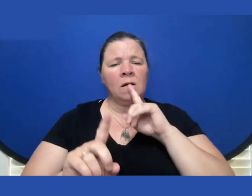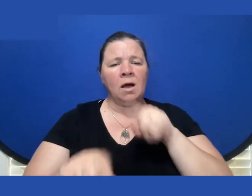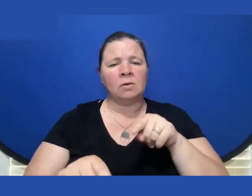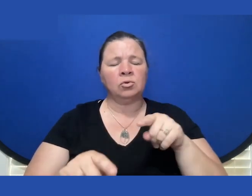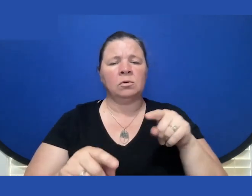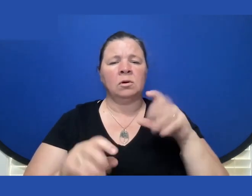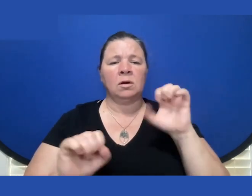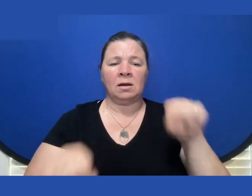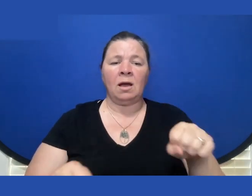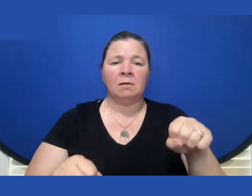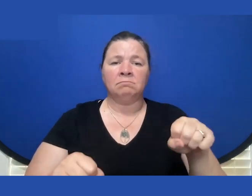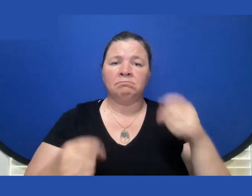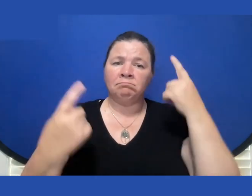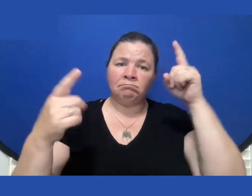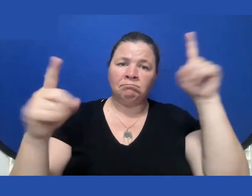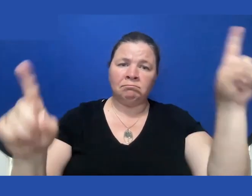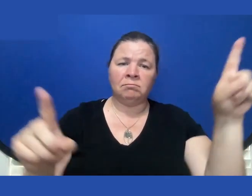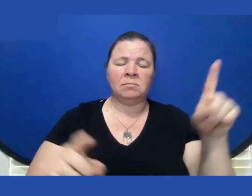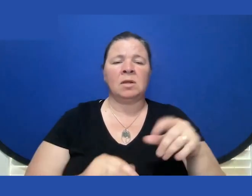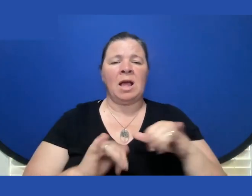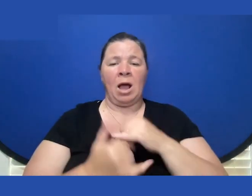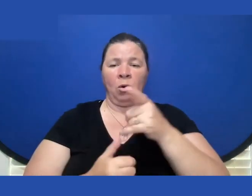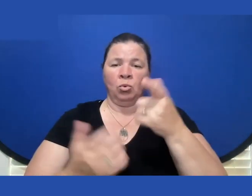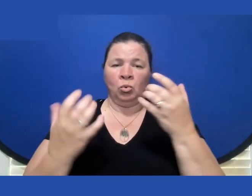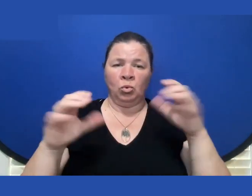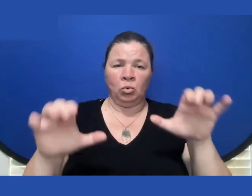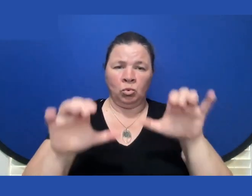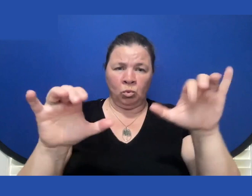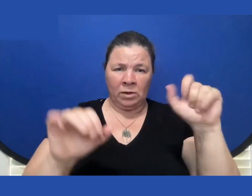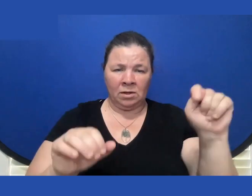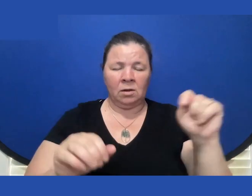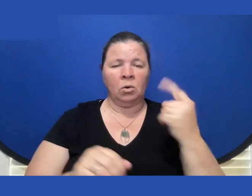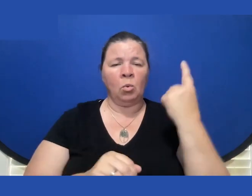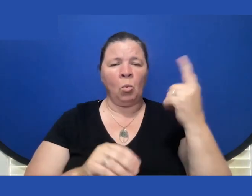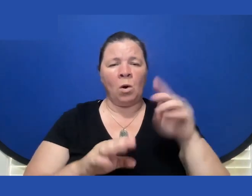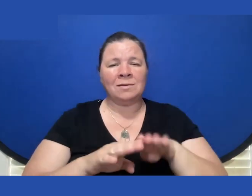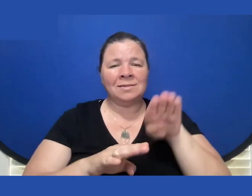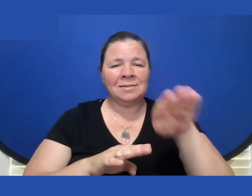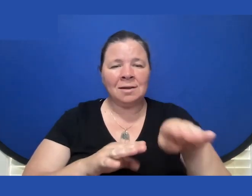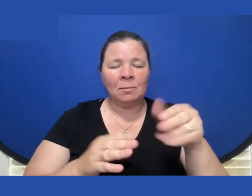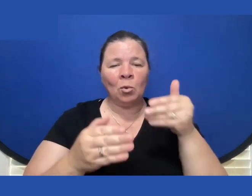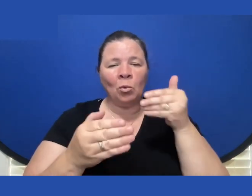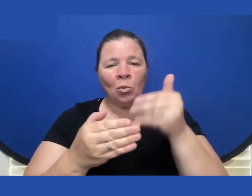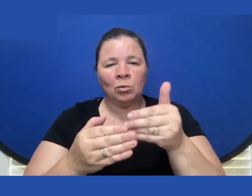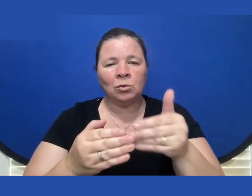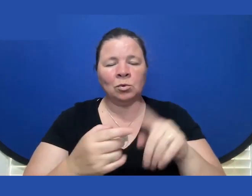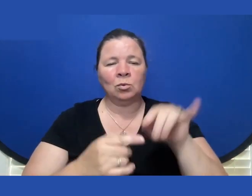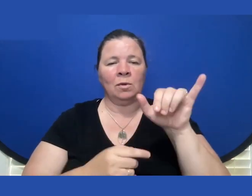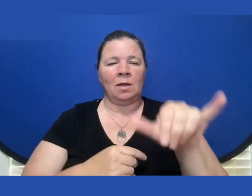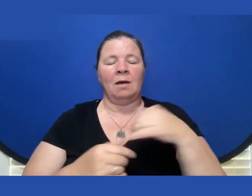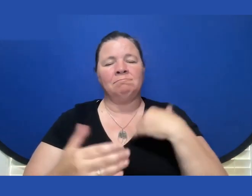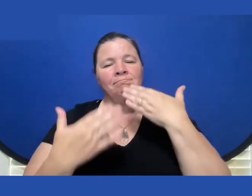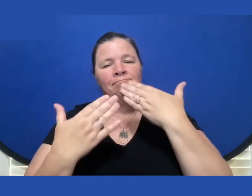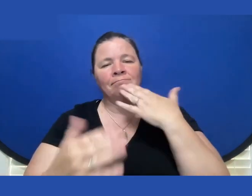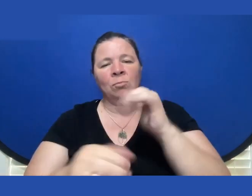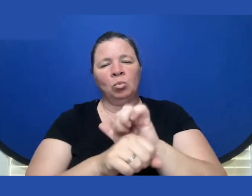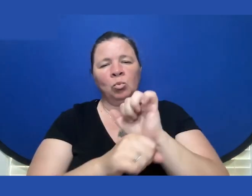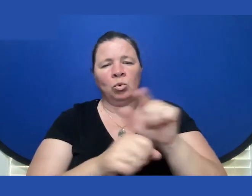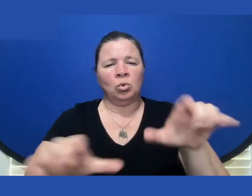I'm super happy that you're part of the IWSCC community and looking forward to you guys getting involved a little bit more and seeing your face more and more.